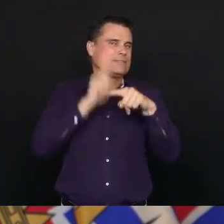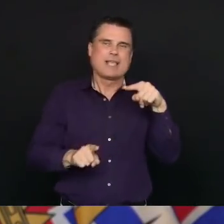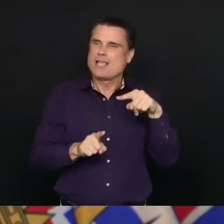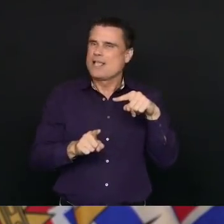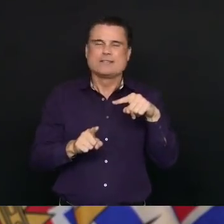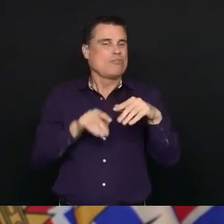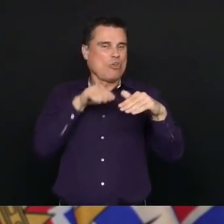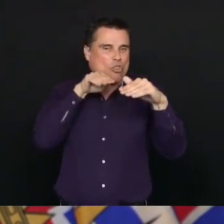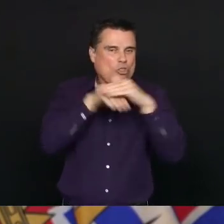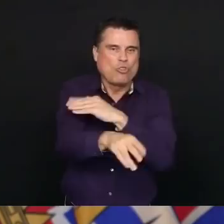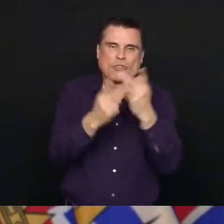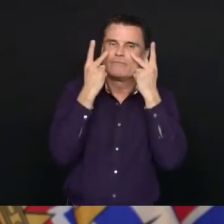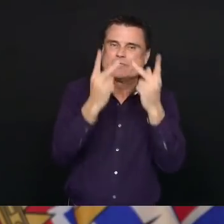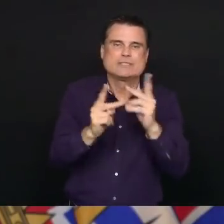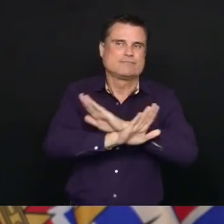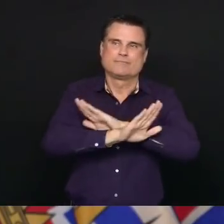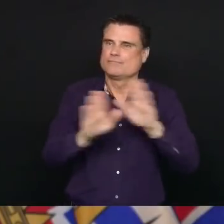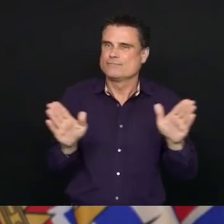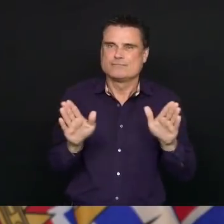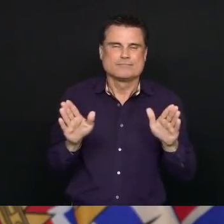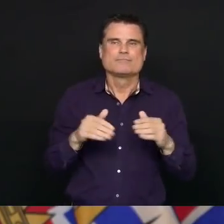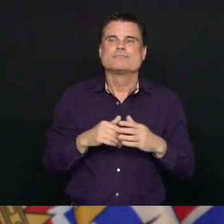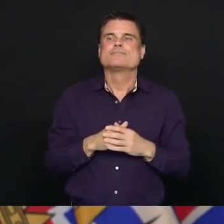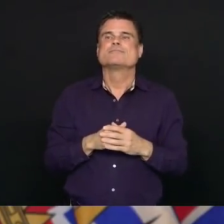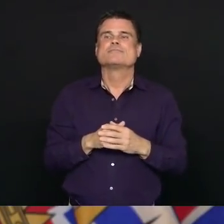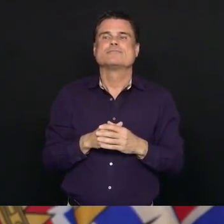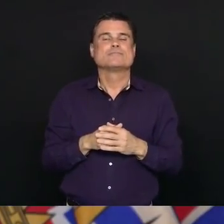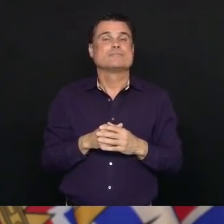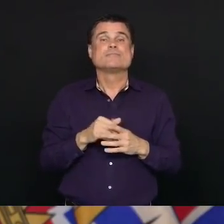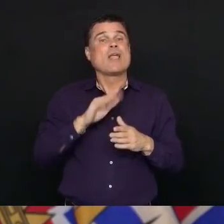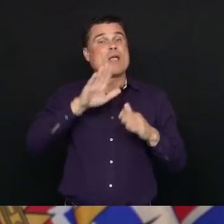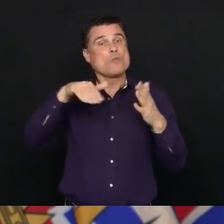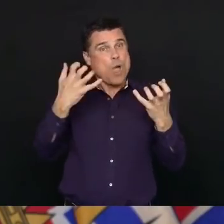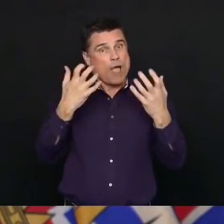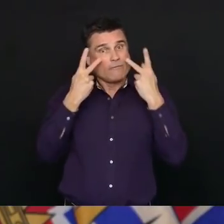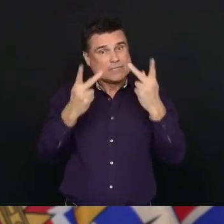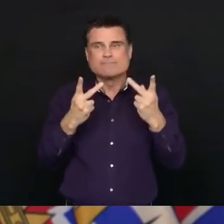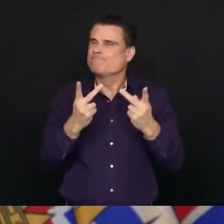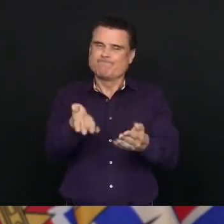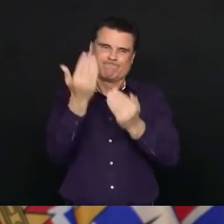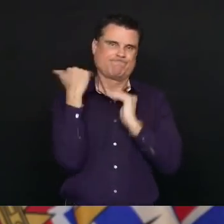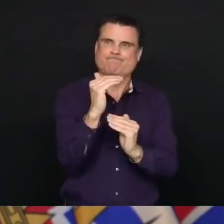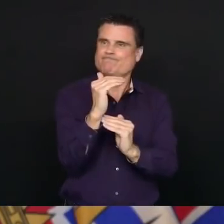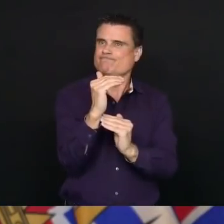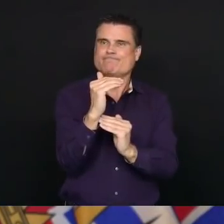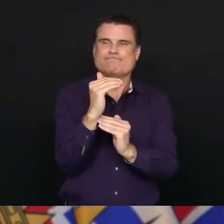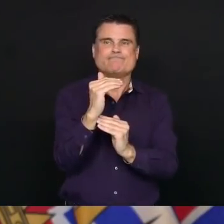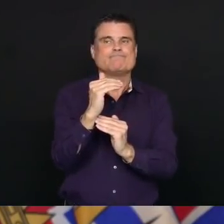But we know right now that that is a risk we have COVID-19 in the community. All visits are restricted in all